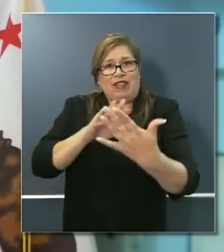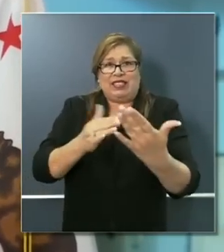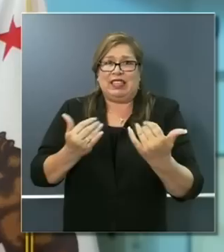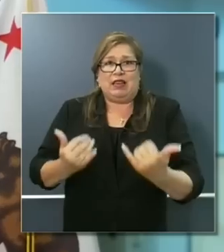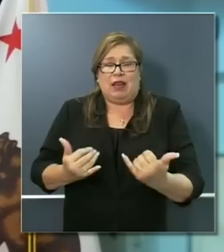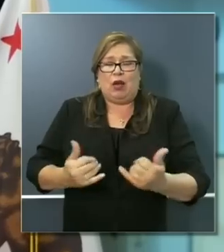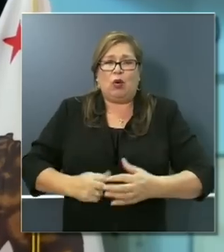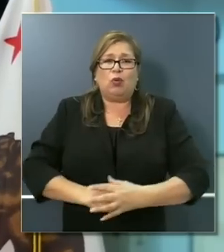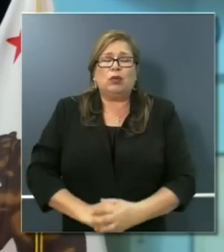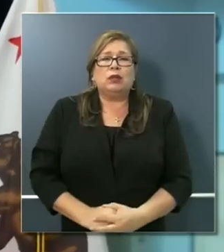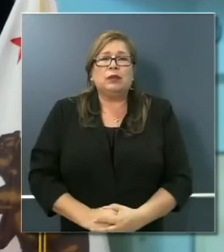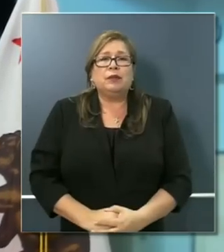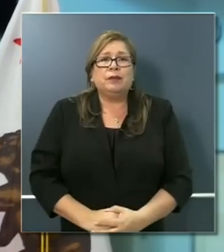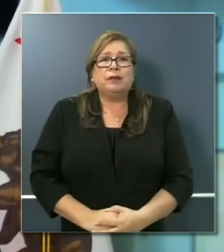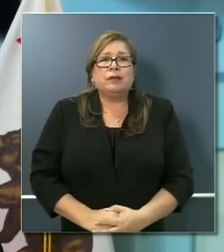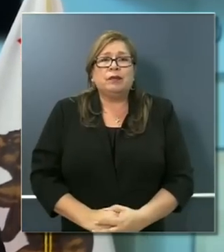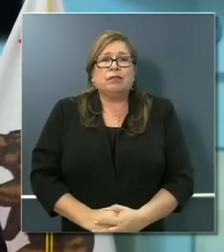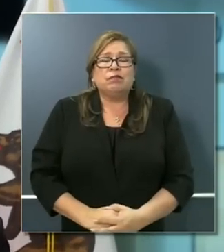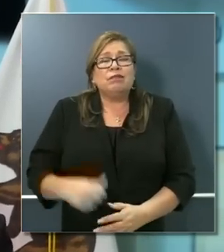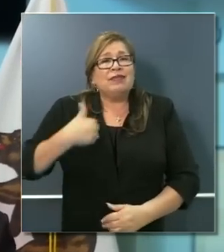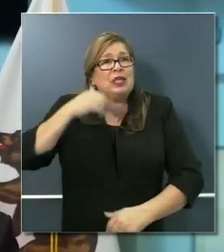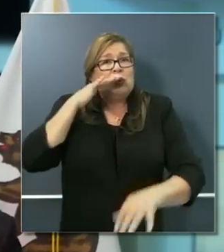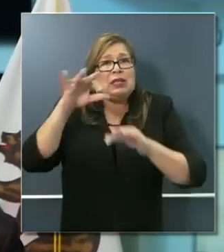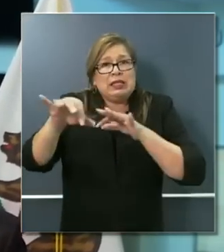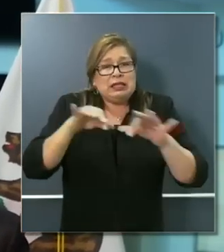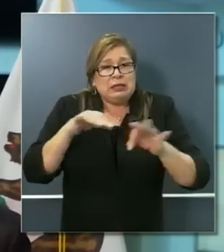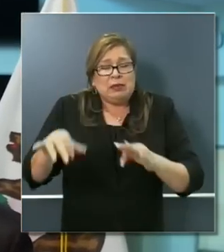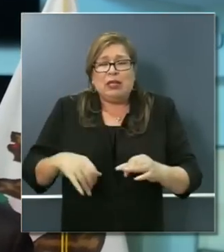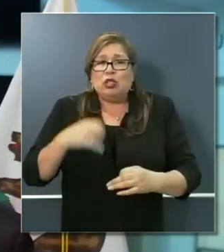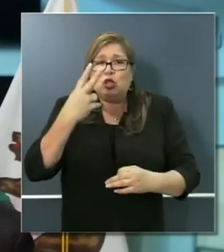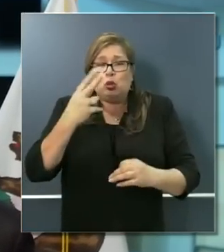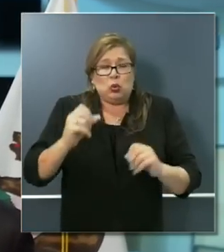WE WELCOMED PAGE CREATION FLIGHTS HOME AND WE TOOK PEOPLE OFF CRUISE SHIPS AND PREPARED, AS A STATE, FOR WHAT WE FACE TODAY.